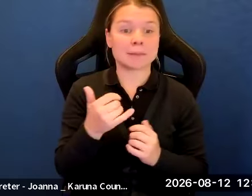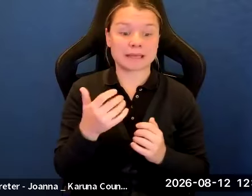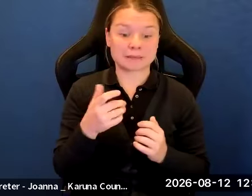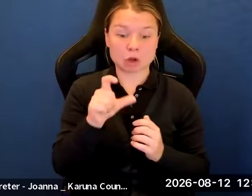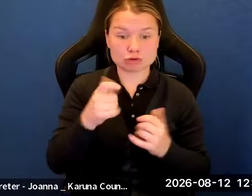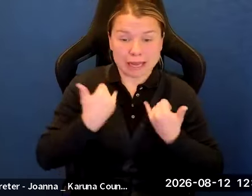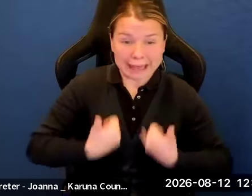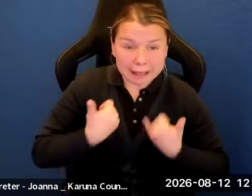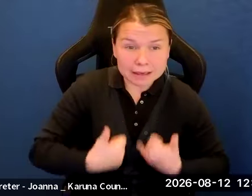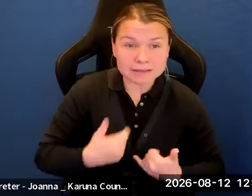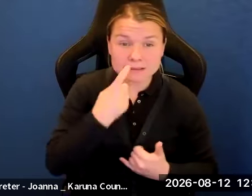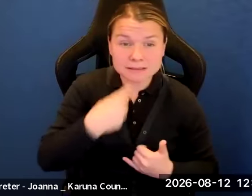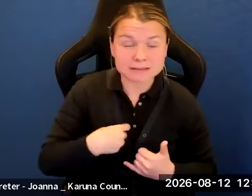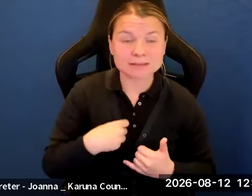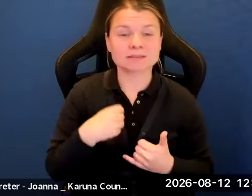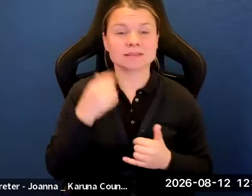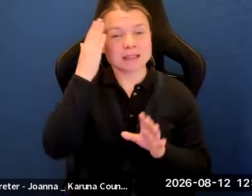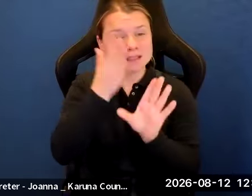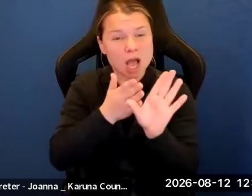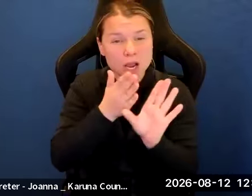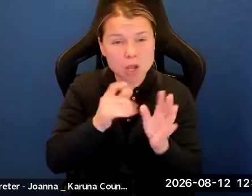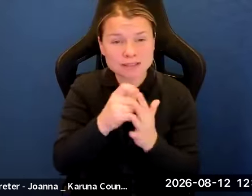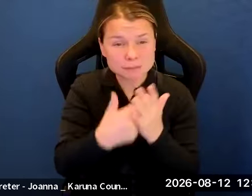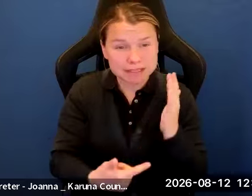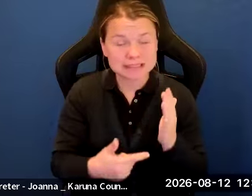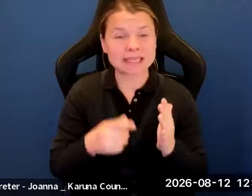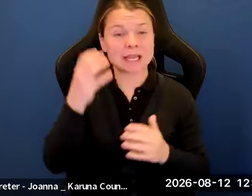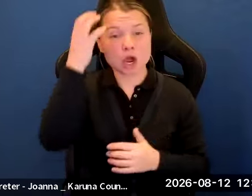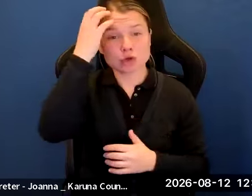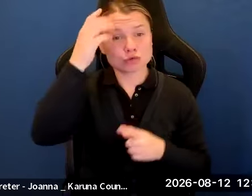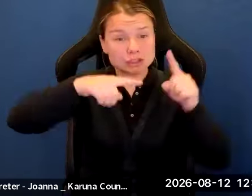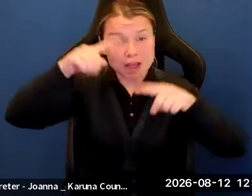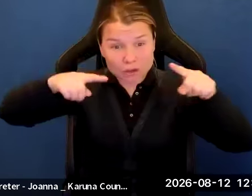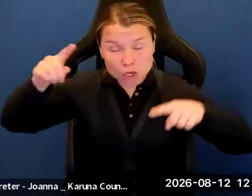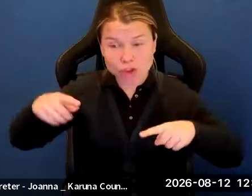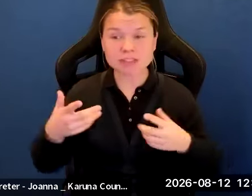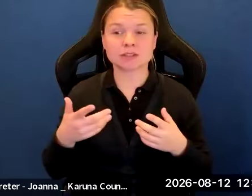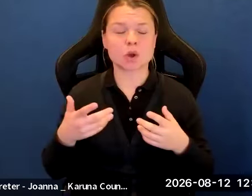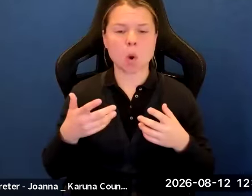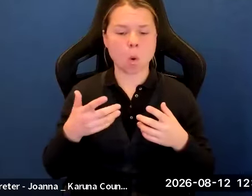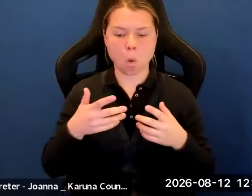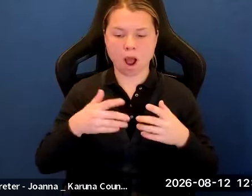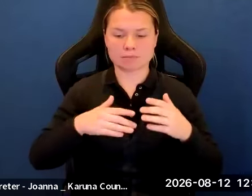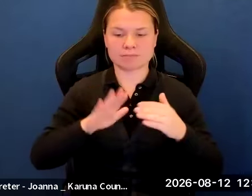but just noting that disability may include people with chronic illness, psychosocial disability,